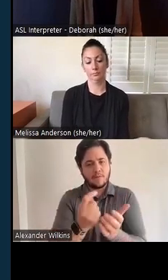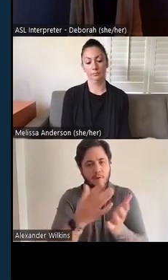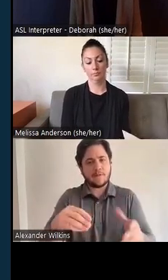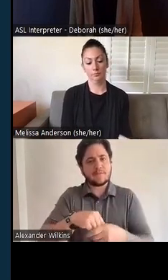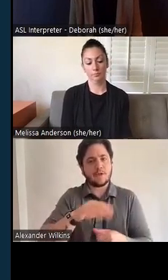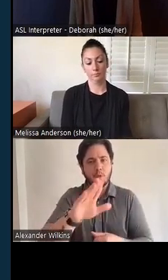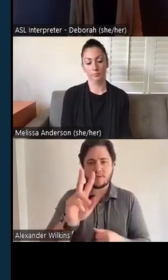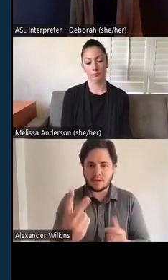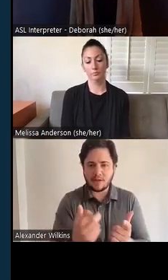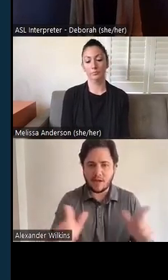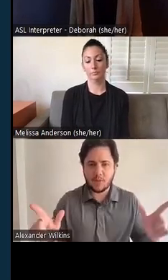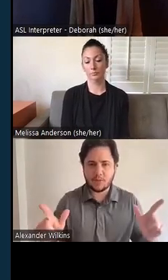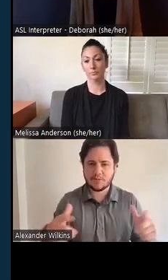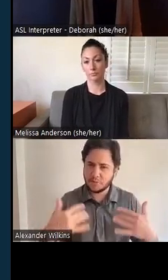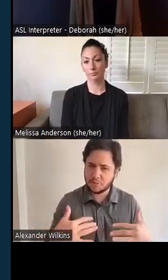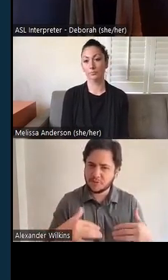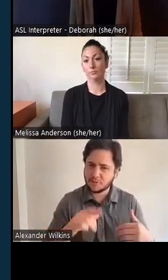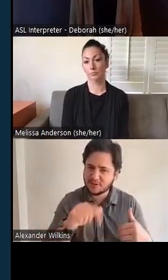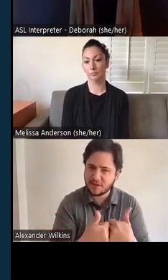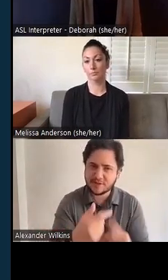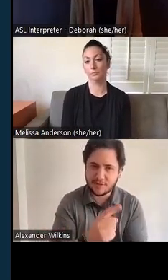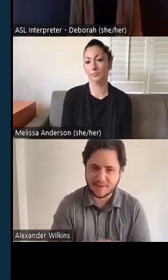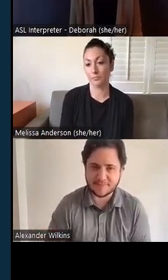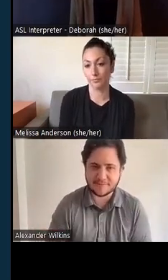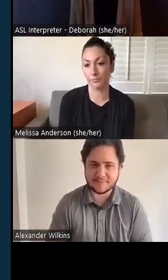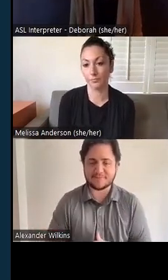going to therapy and having a conversation with your therapist in a second language,